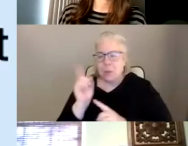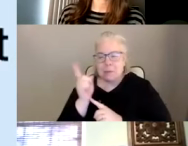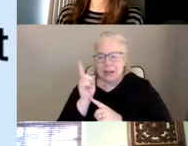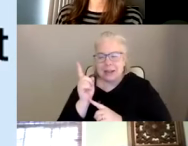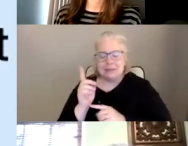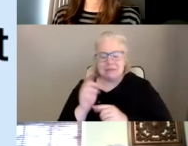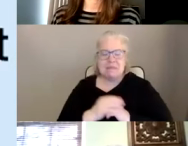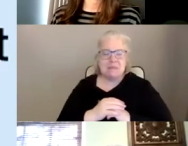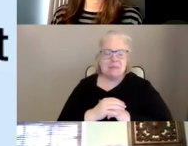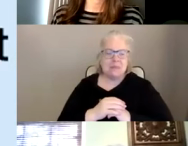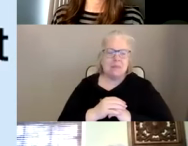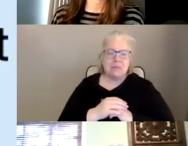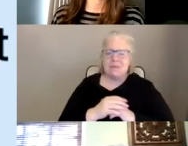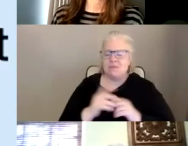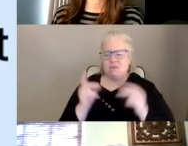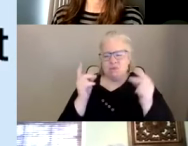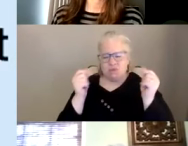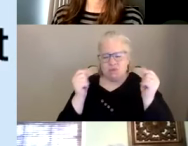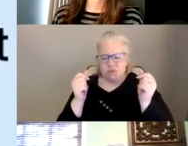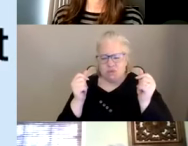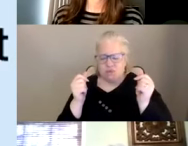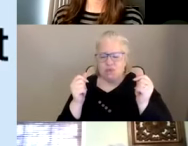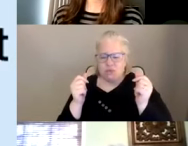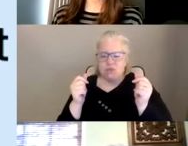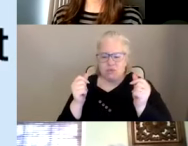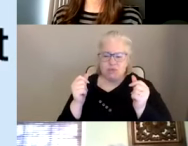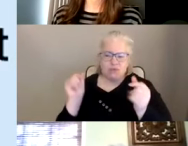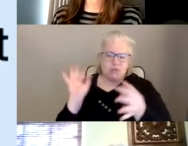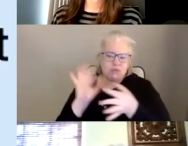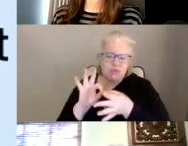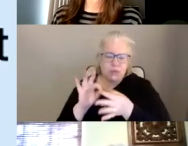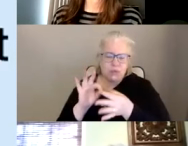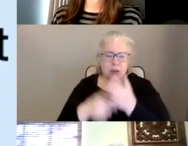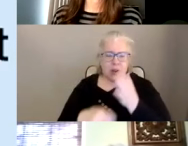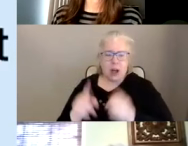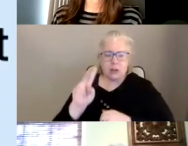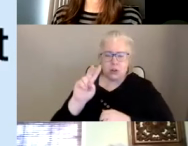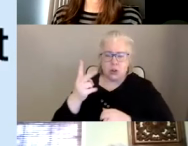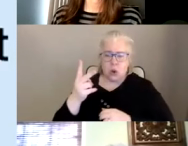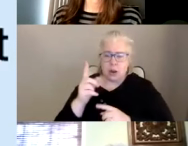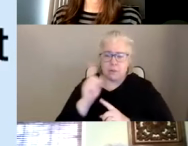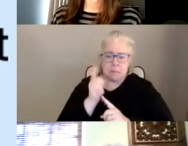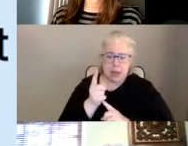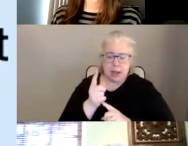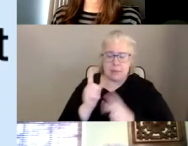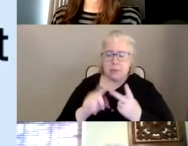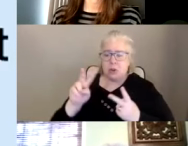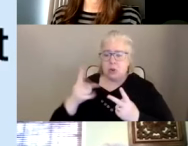So it's pretty instantaneous. It's $2 a minute for Spanish and $2.50 a minute